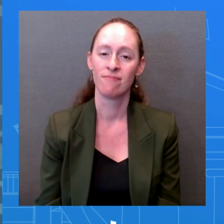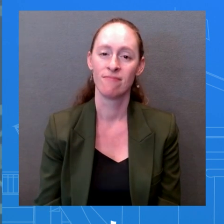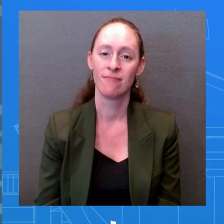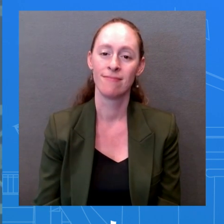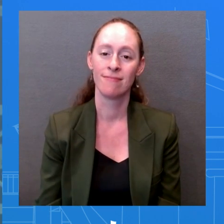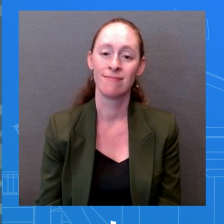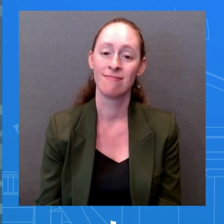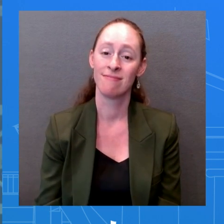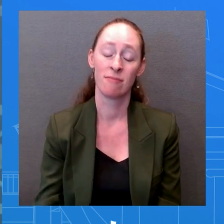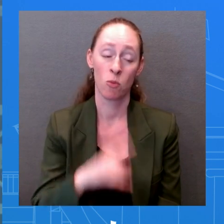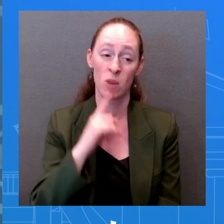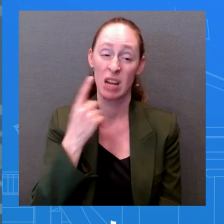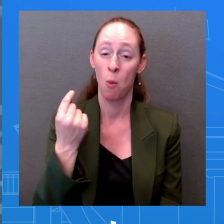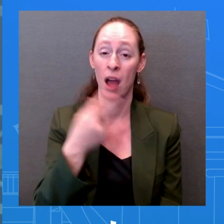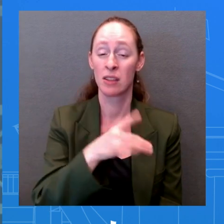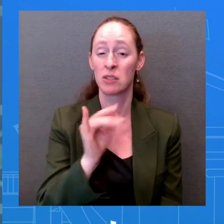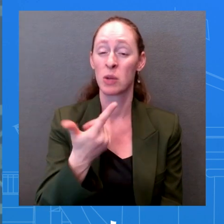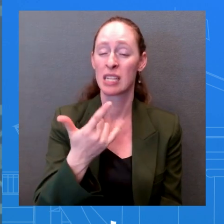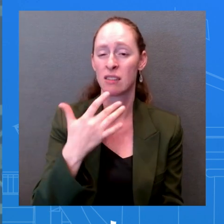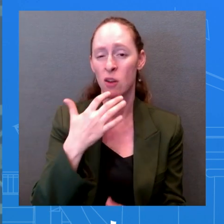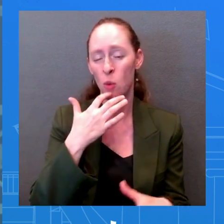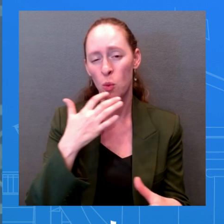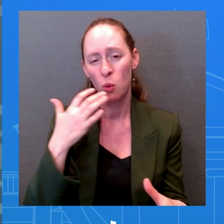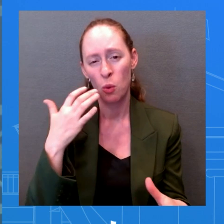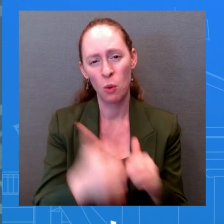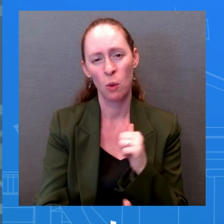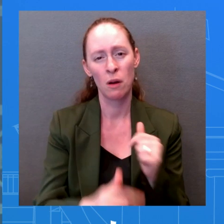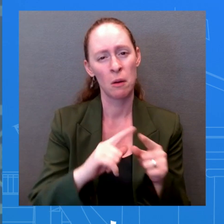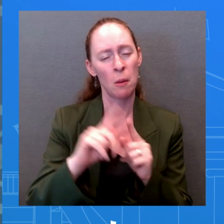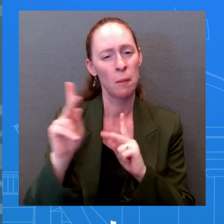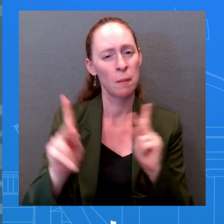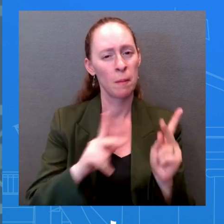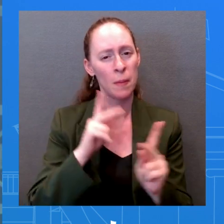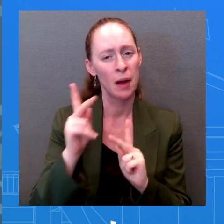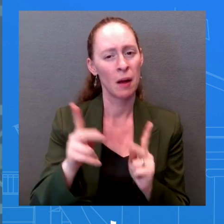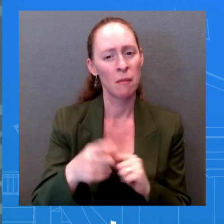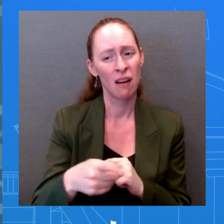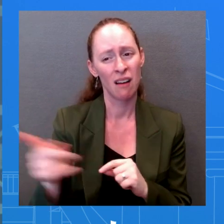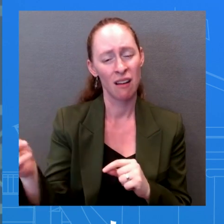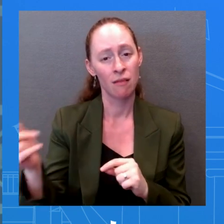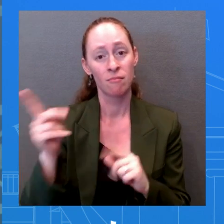who are fleeing communism, people who are -- who are -- and we're not just talking about people.